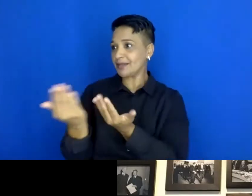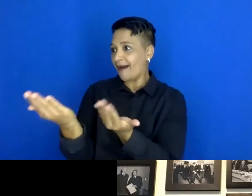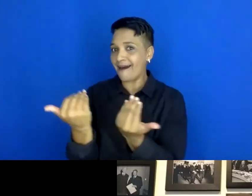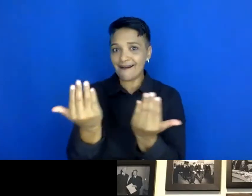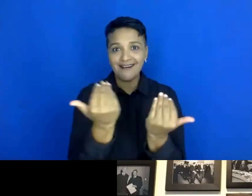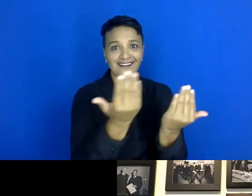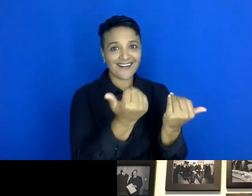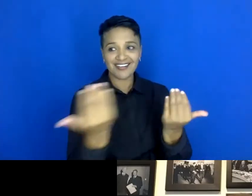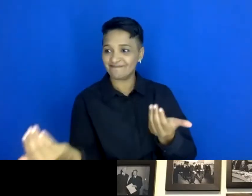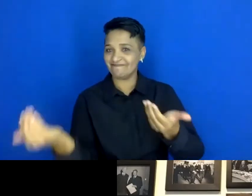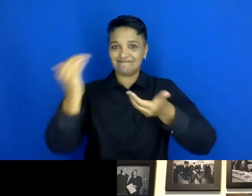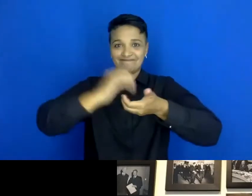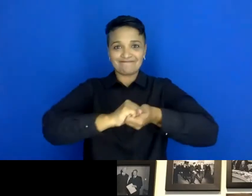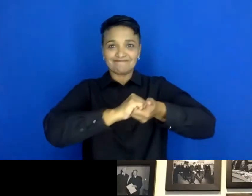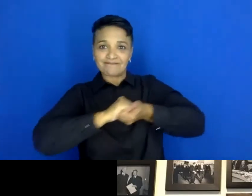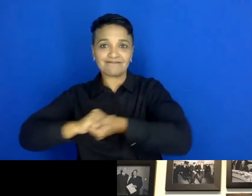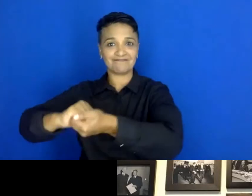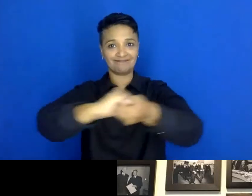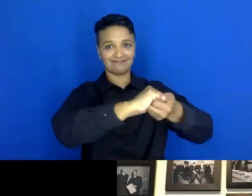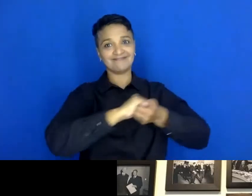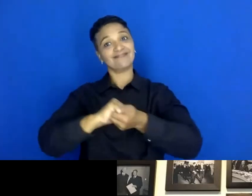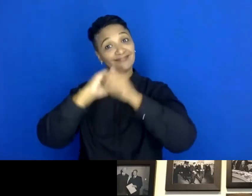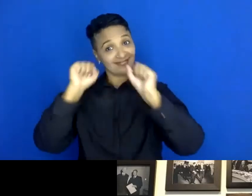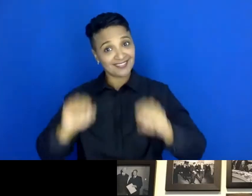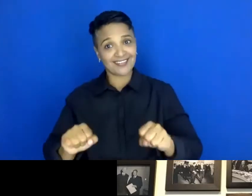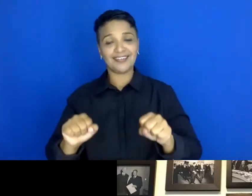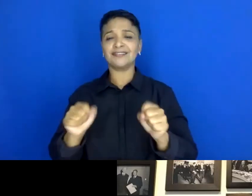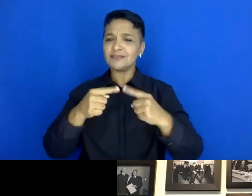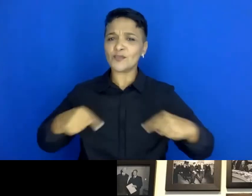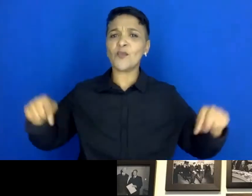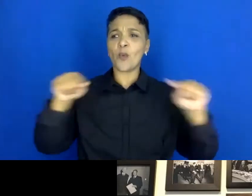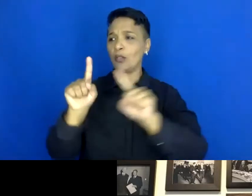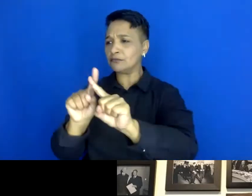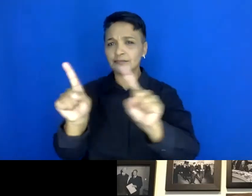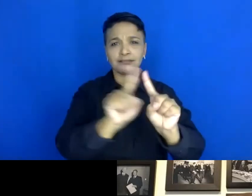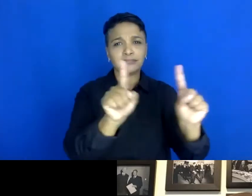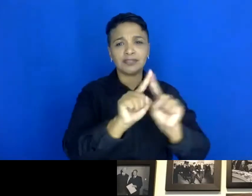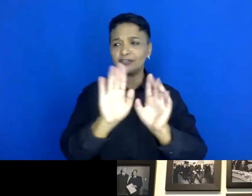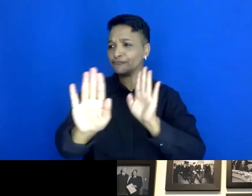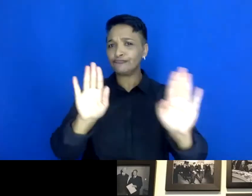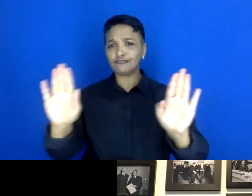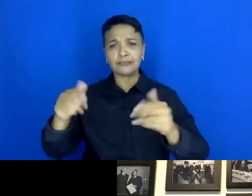uh bringing us all together here um to talk about our challenges especially in the wake of covet 19